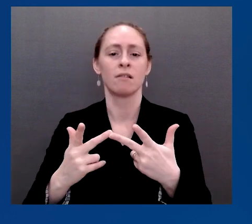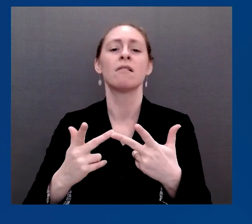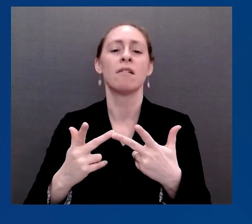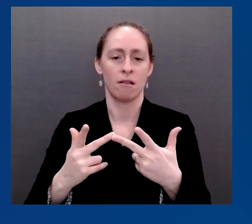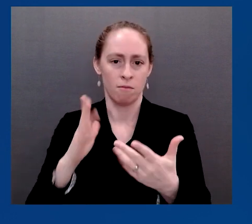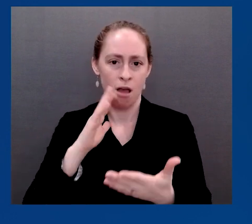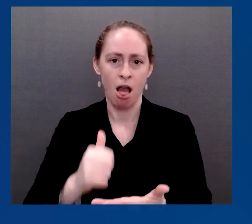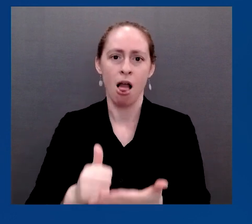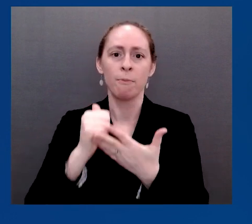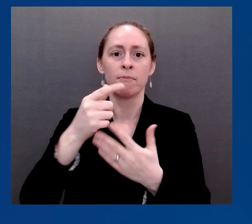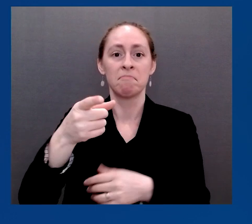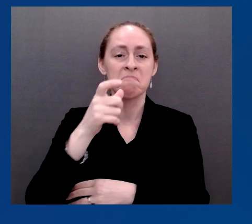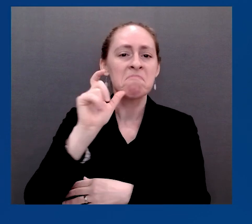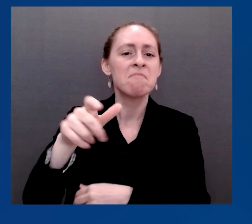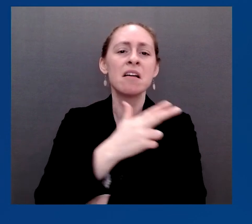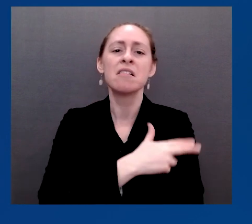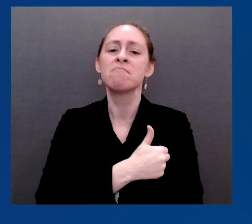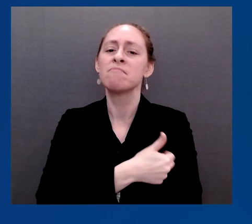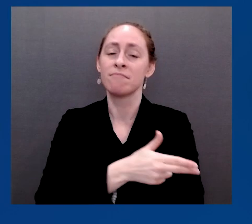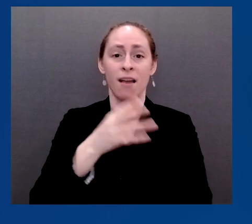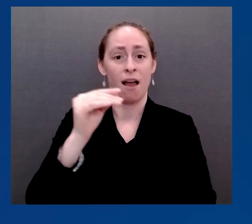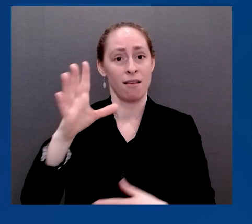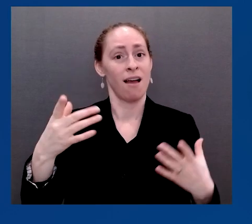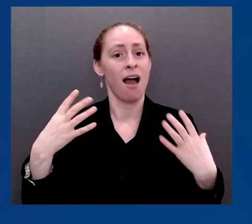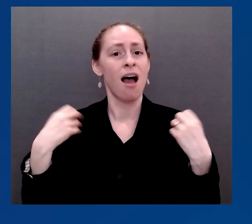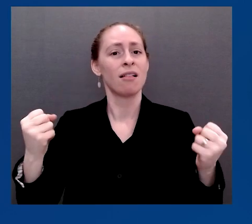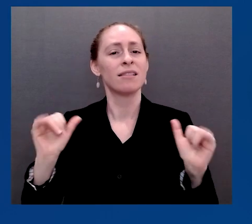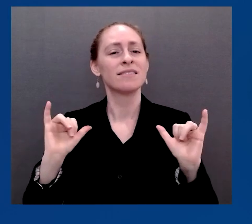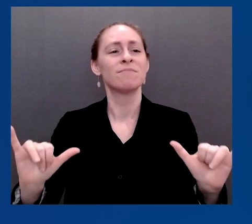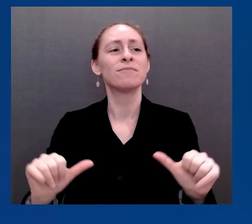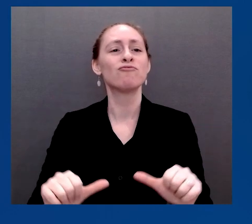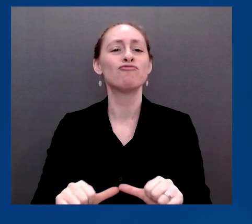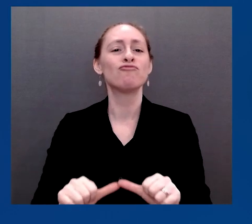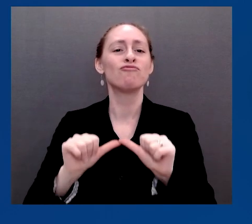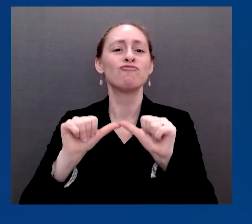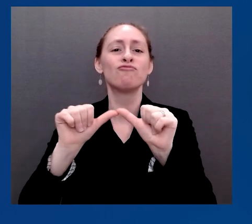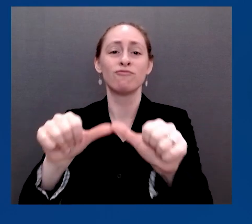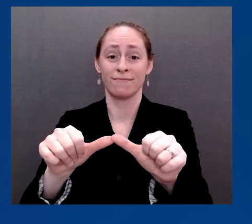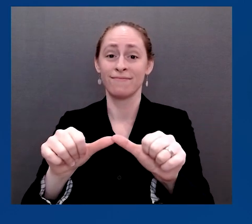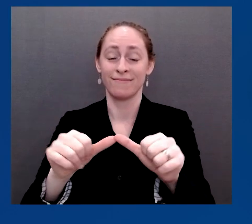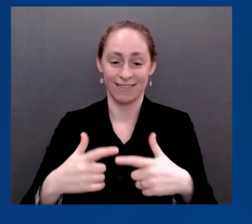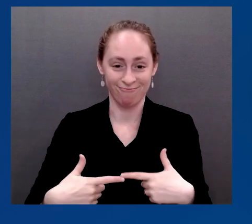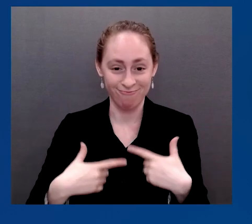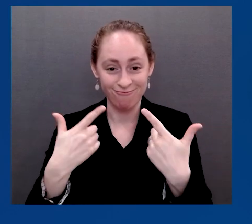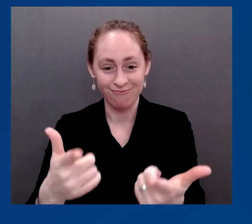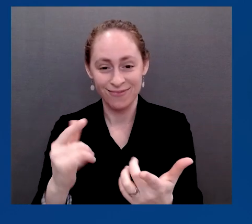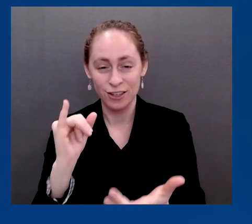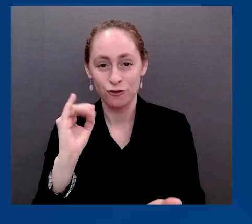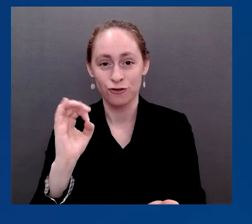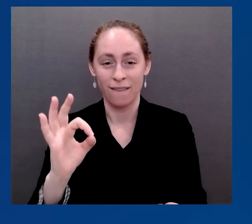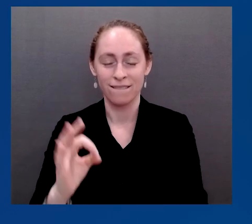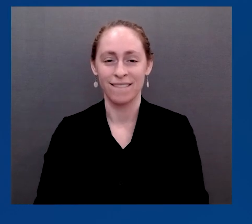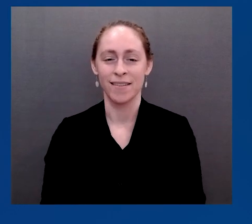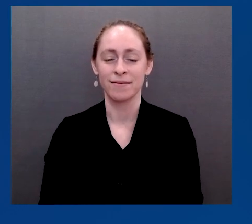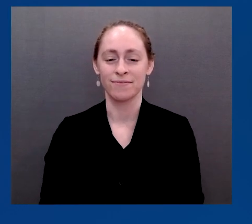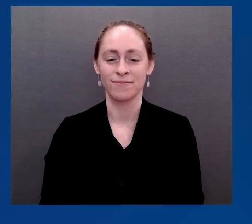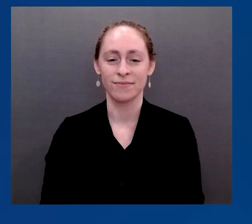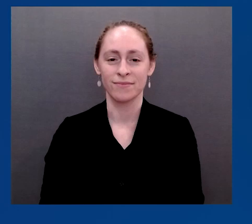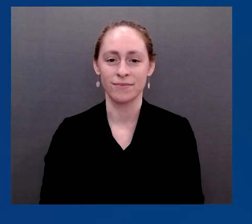Back to you, Jeff. Mr. Zients: Thanks, Dr. Fauci. Before we open for questions, I want to highlight how far we've come in our fight against COVID.